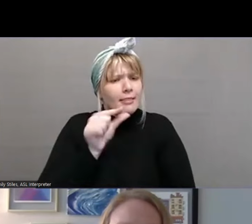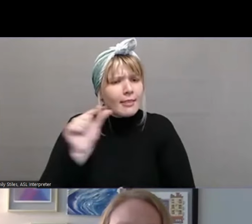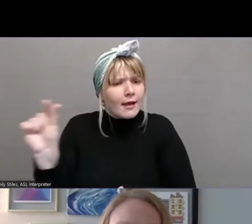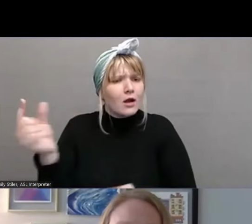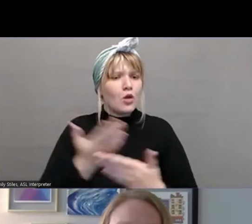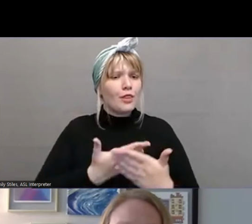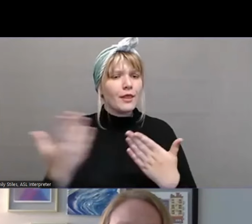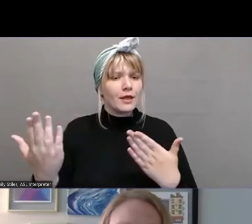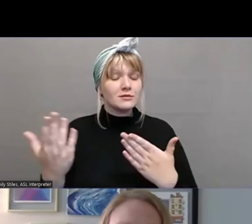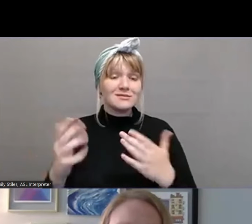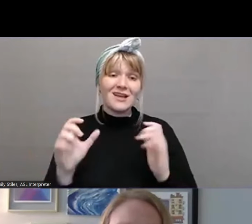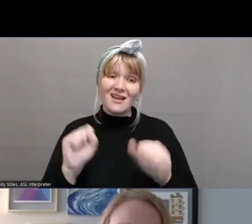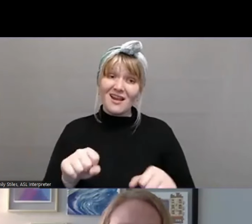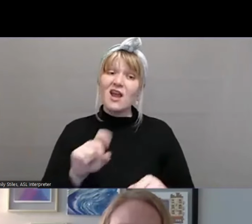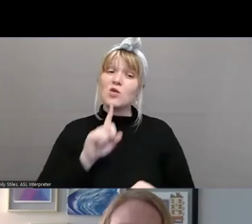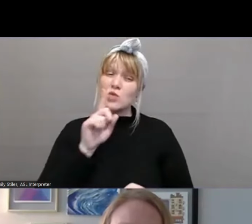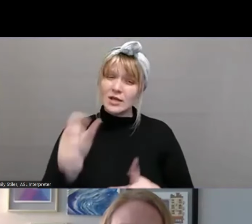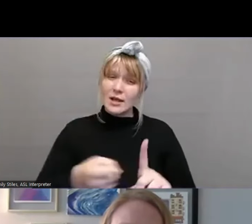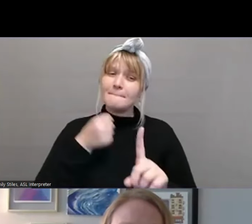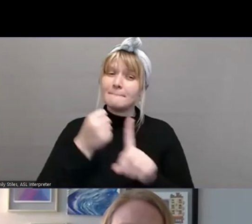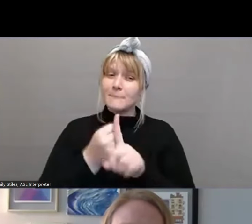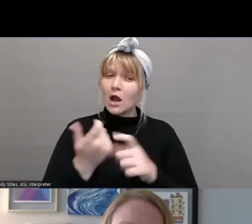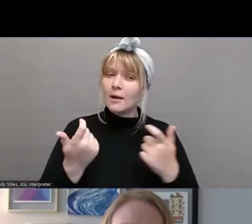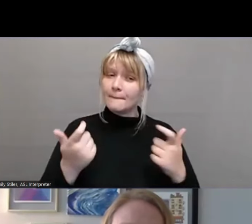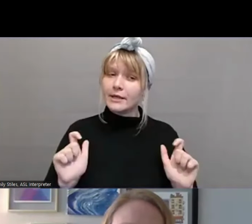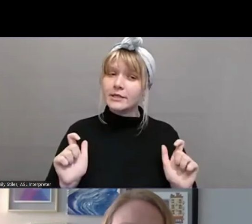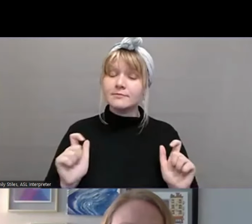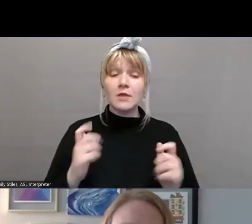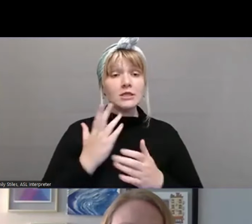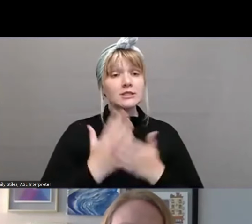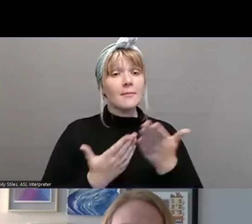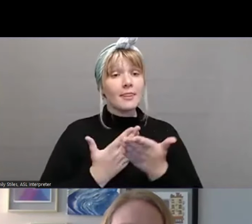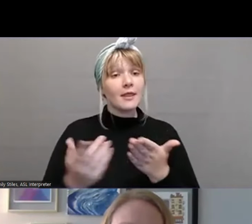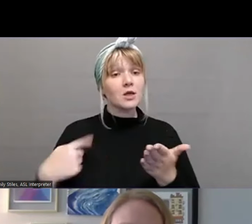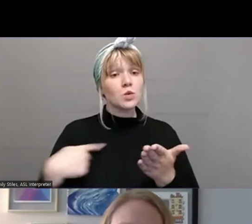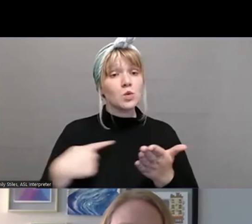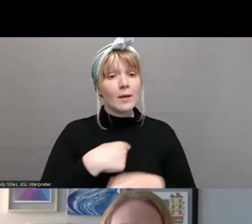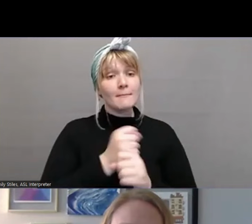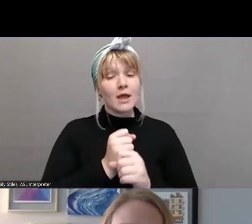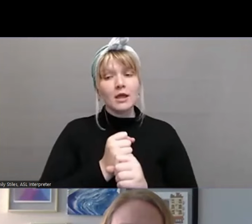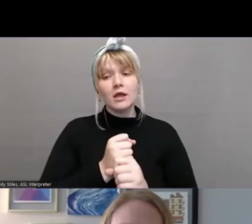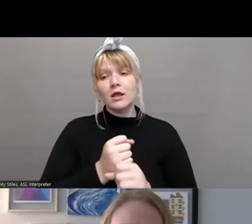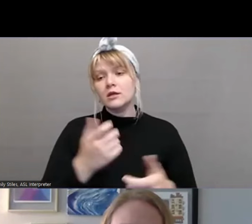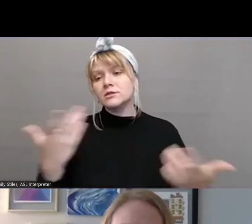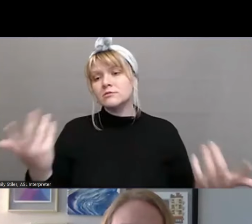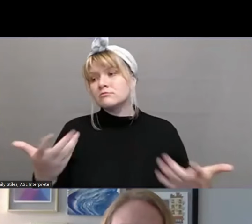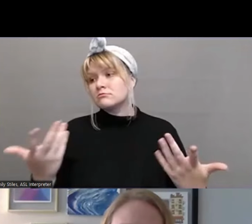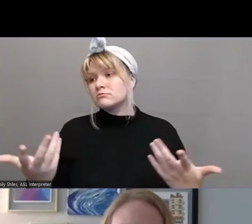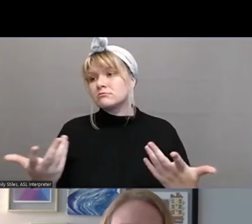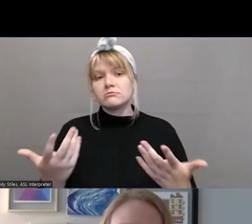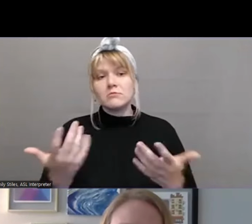Some things we’re making are things like zipper pulls or key cards for communication